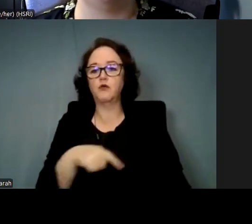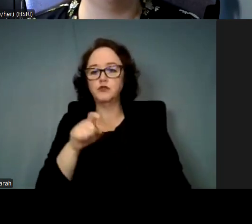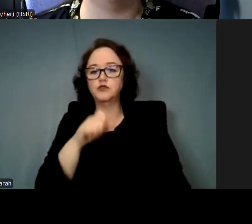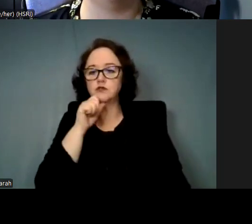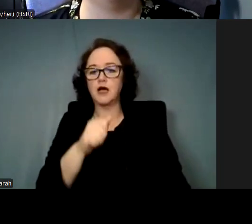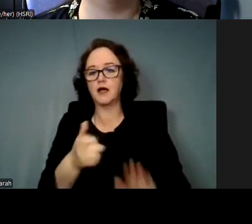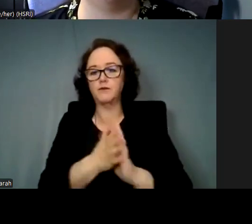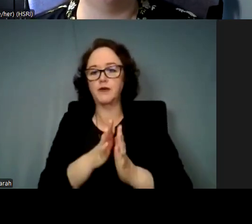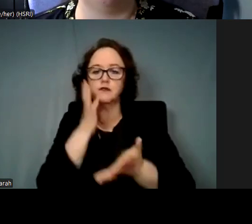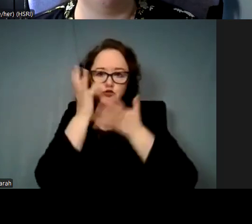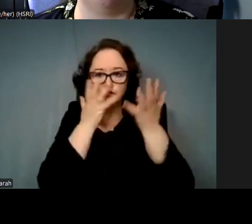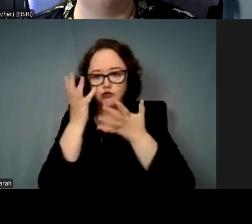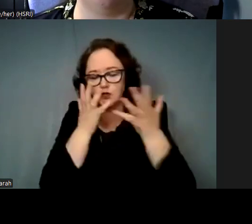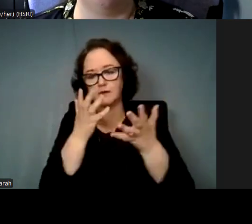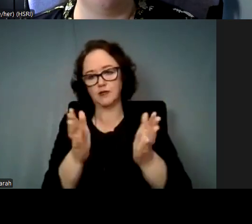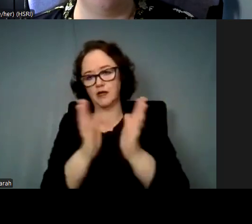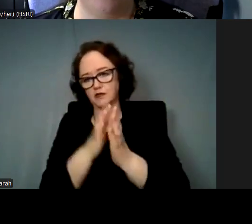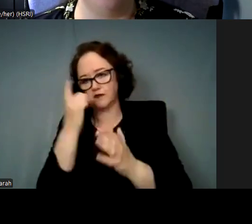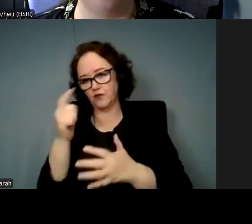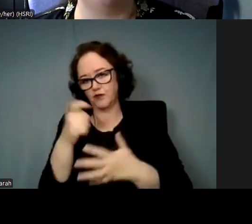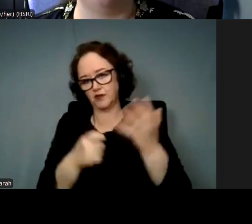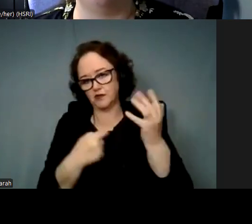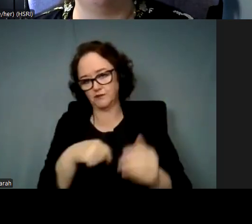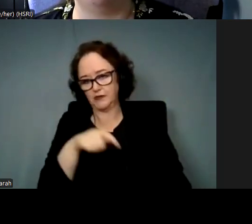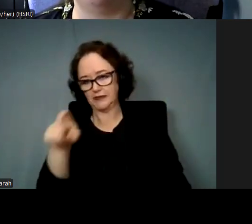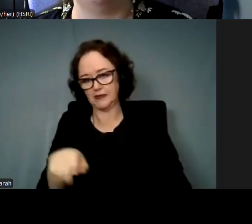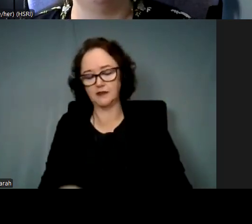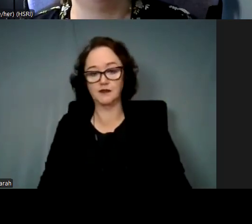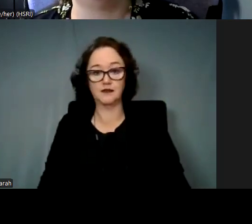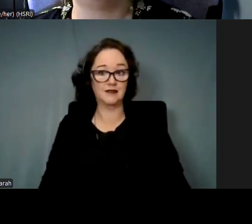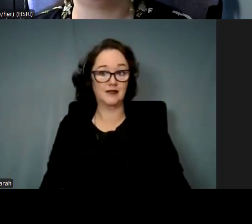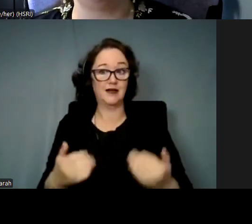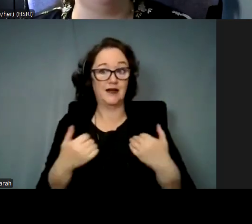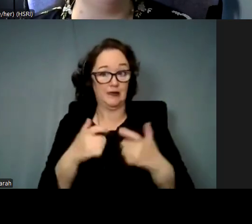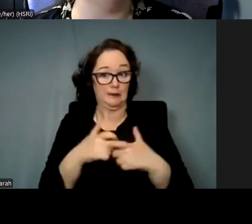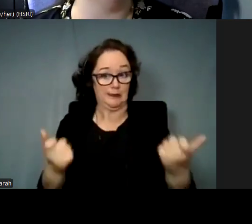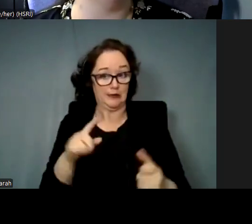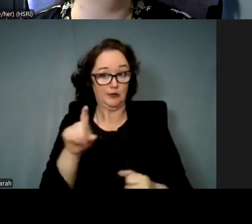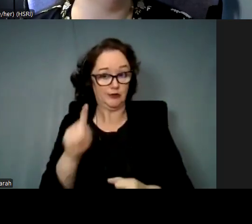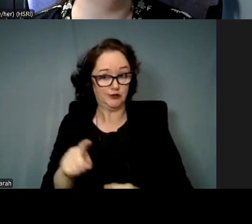us to our last question, but it's a big one. And we'd love